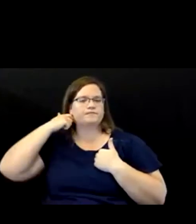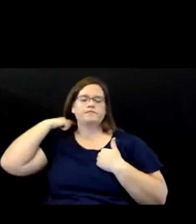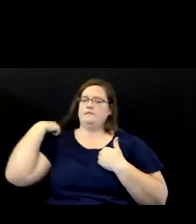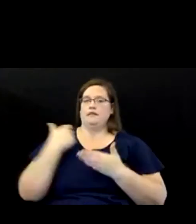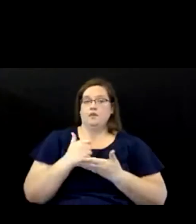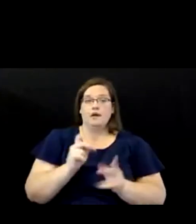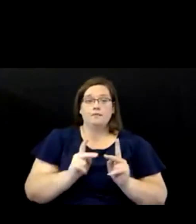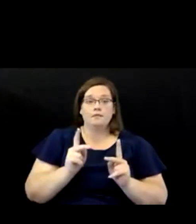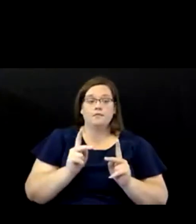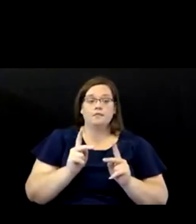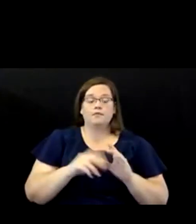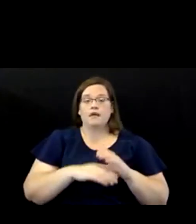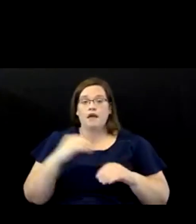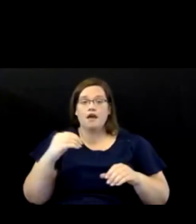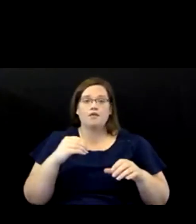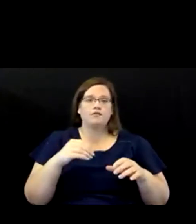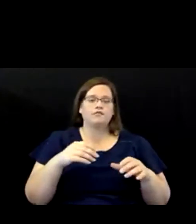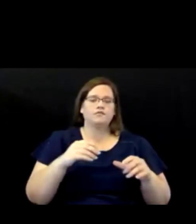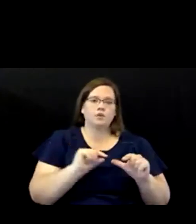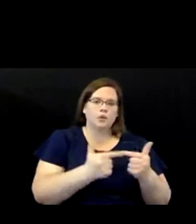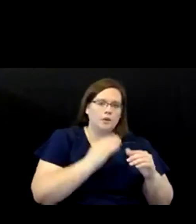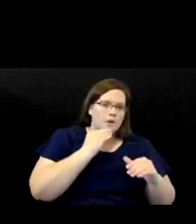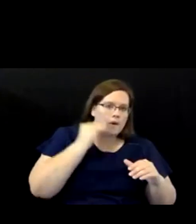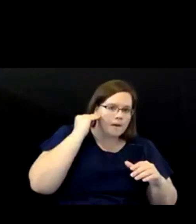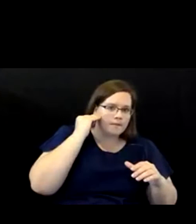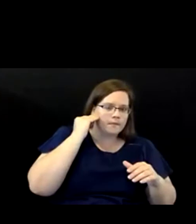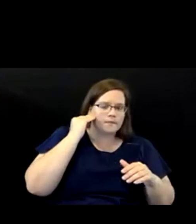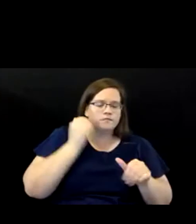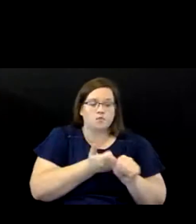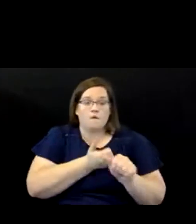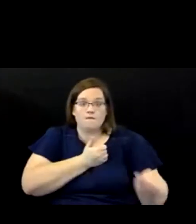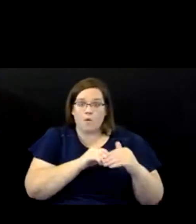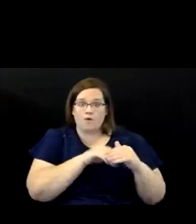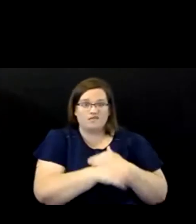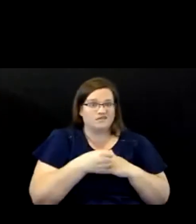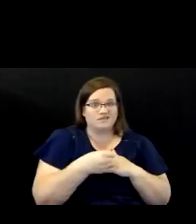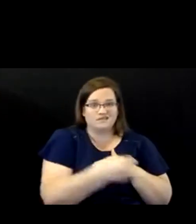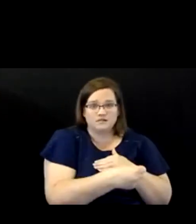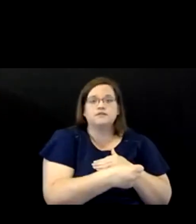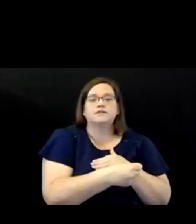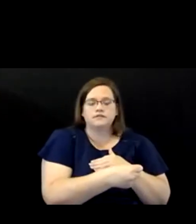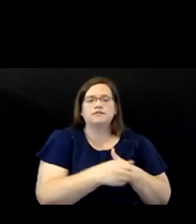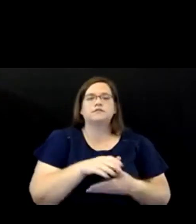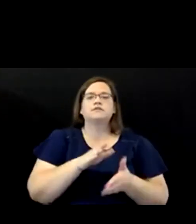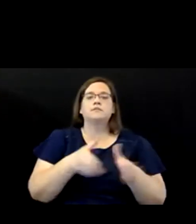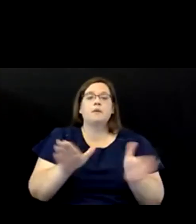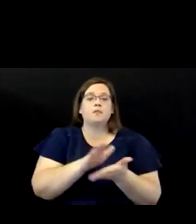nursing homes or congregate settings, keep them from going in, and helping people who are leaving the public school system transition into adult life.